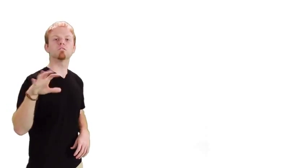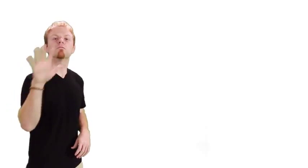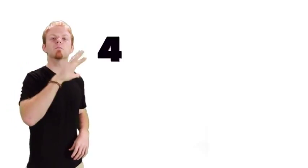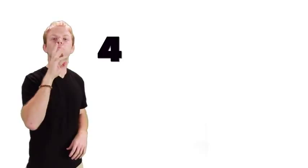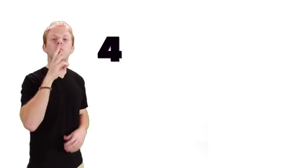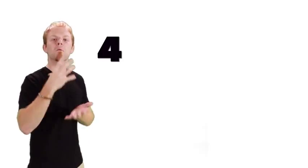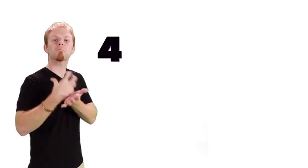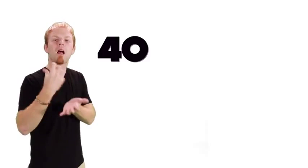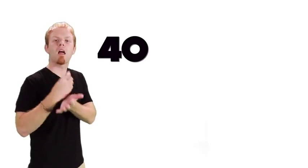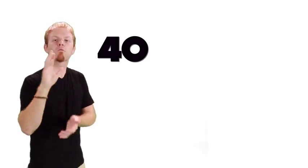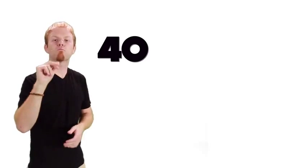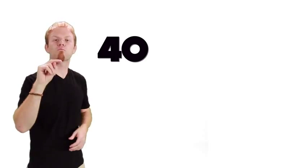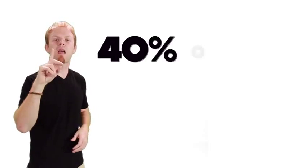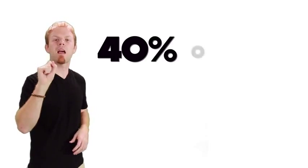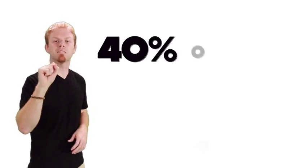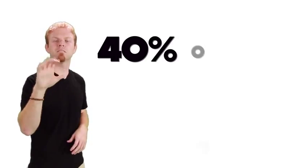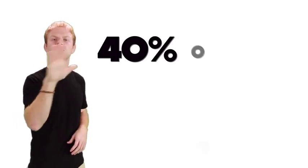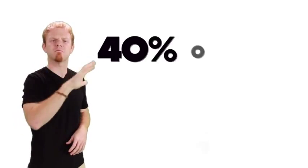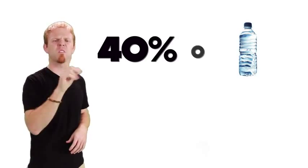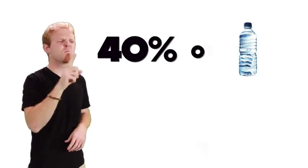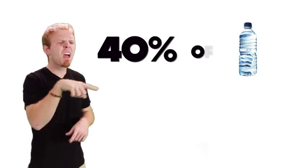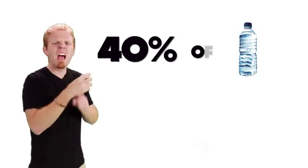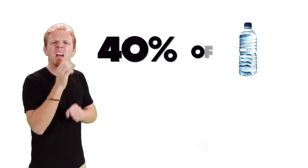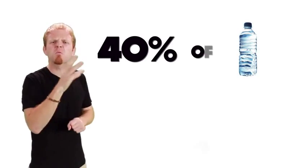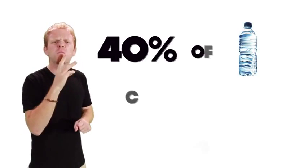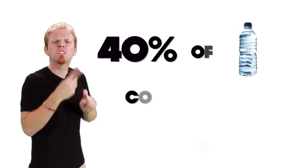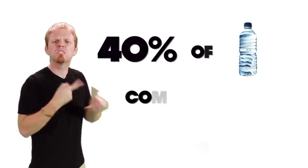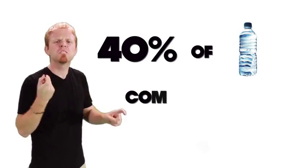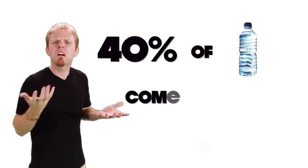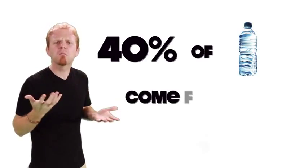Forty percent of bottled water companies